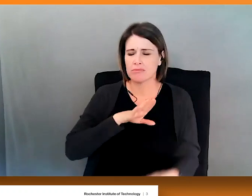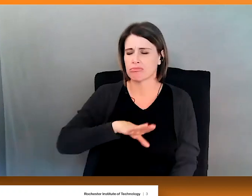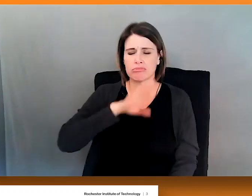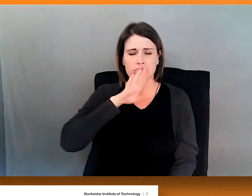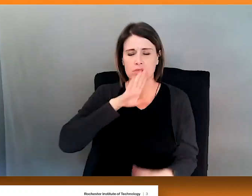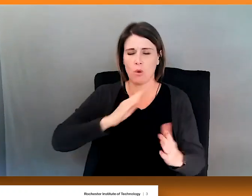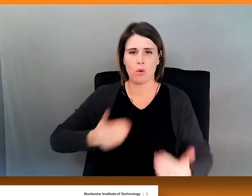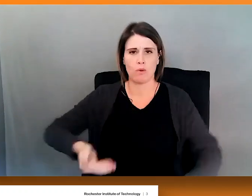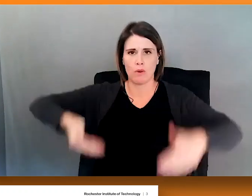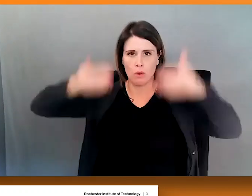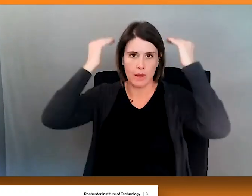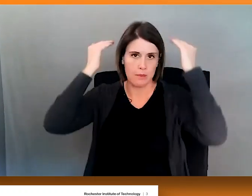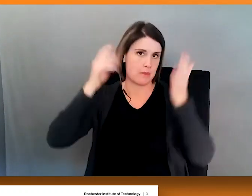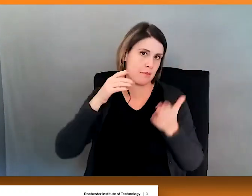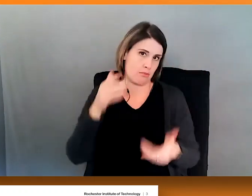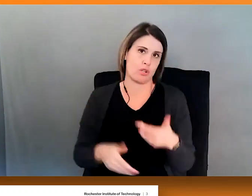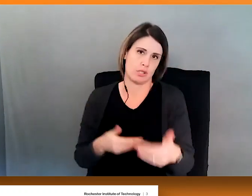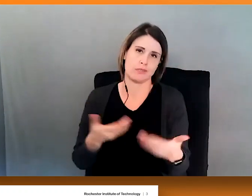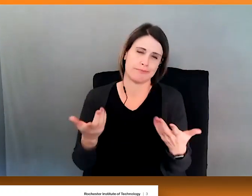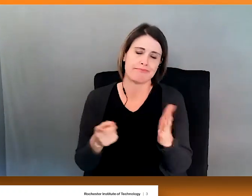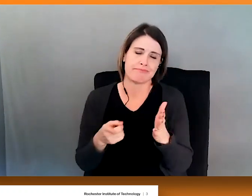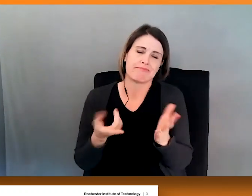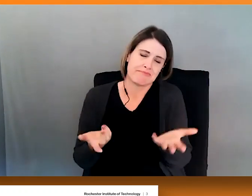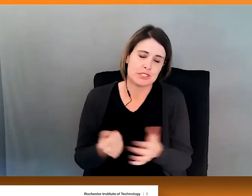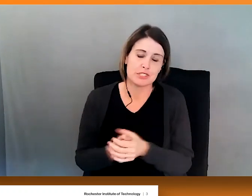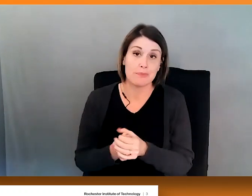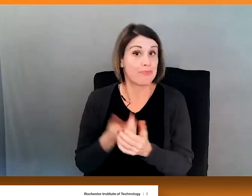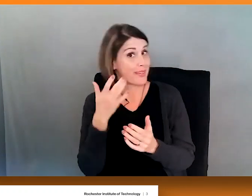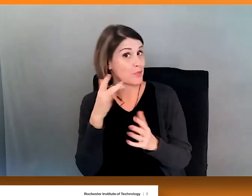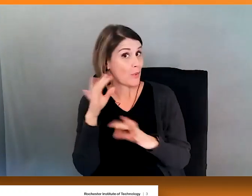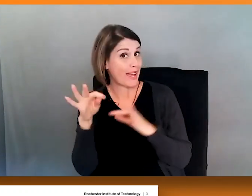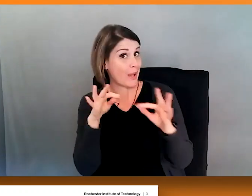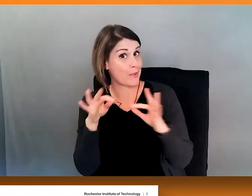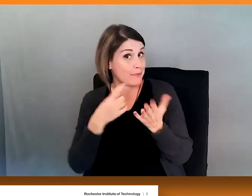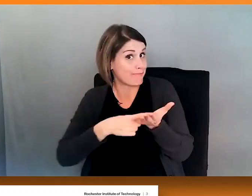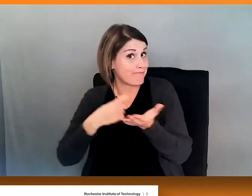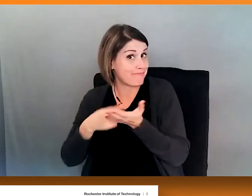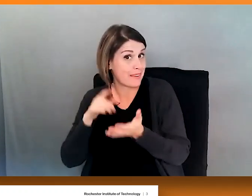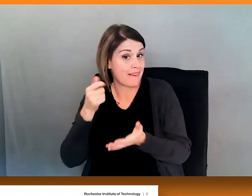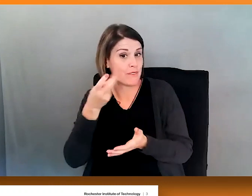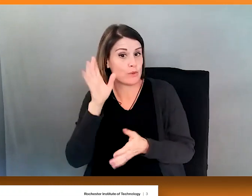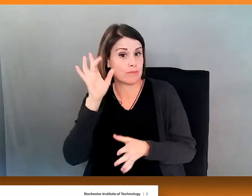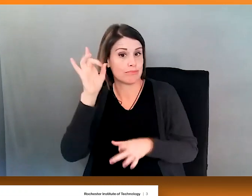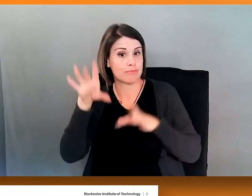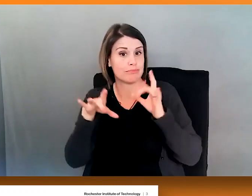so that's why I'm going to talk about a few tips and tricks here.